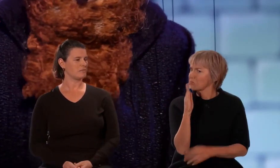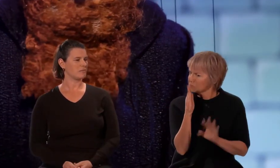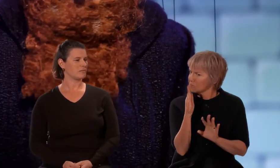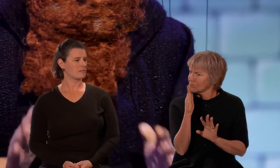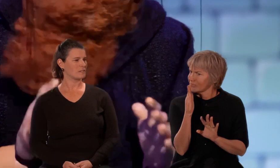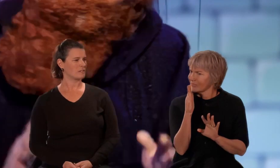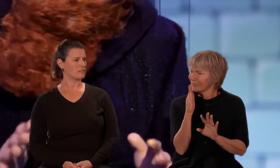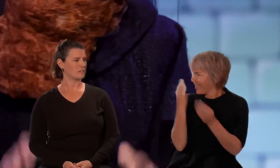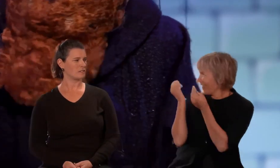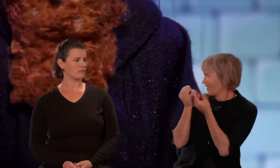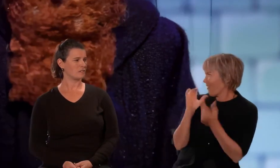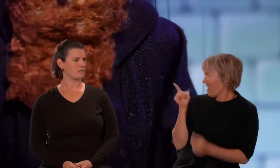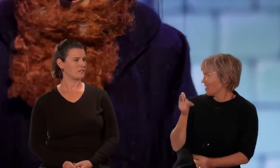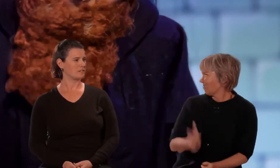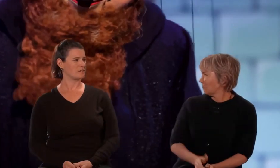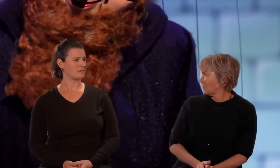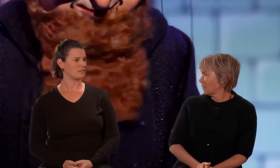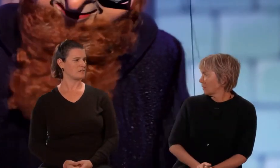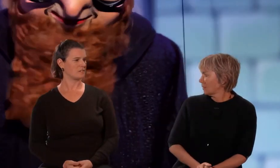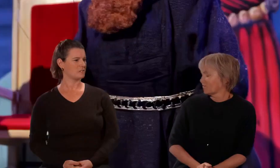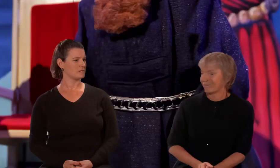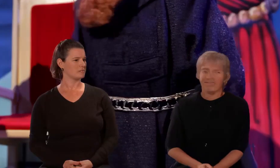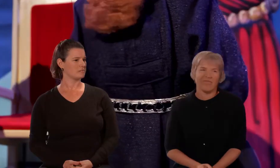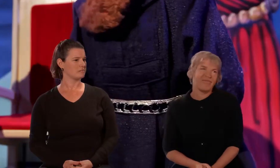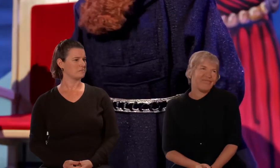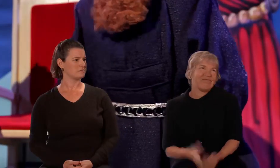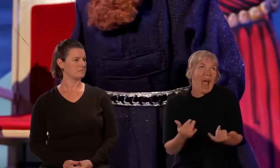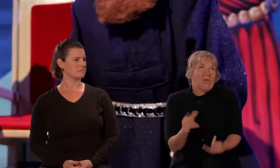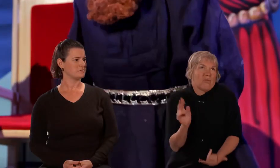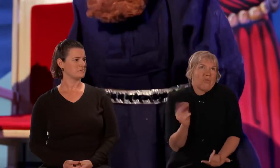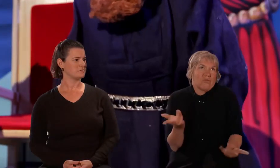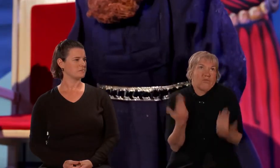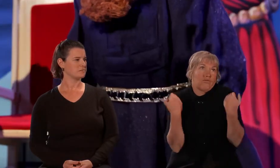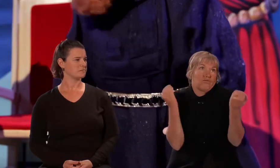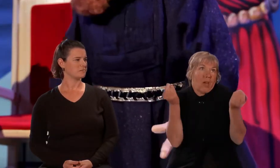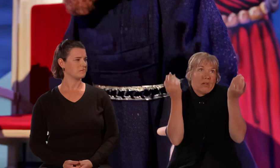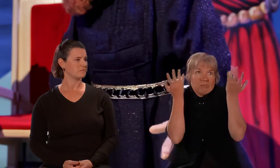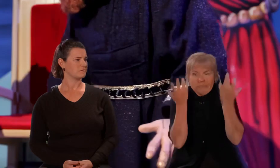and then, report back to you. But no, no, I have nothing else to suggest at the moment.